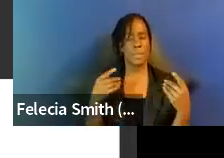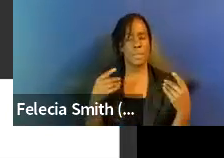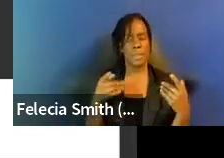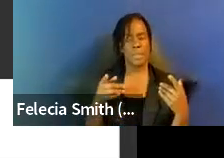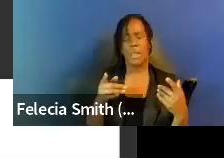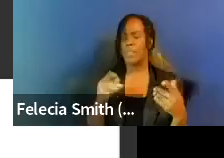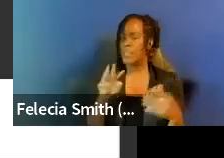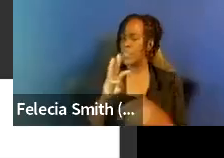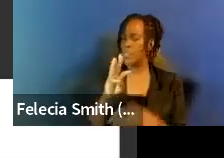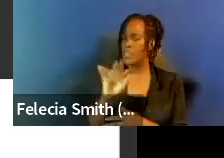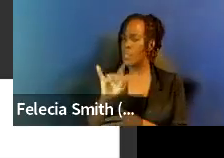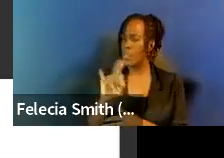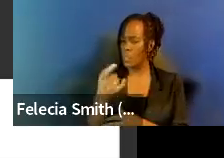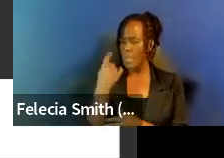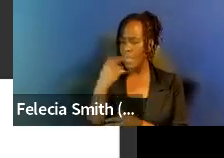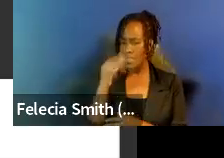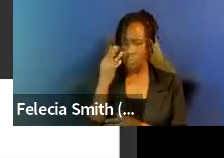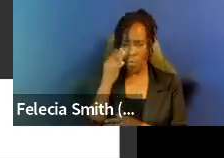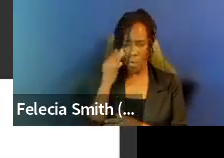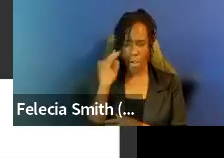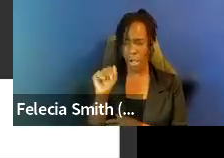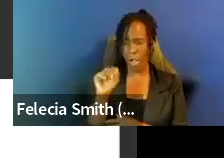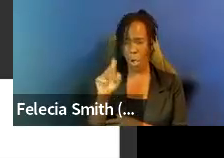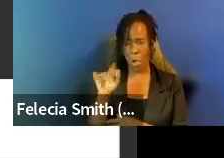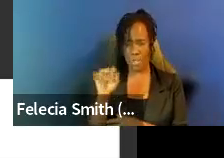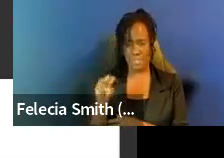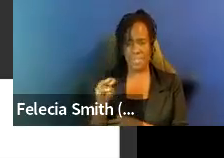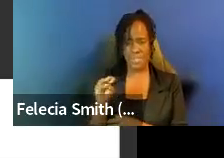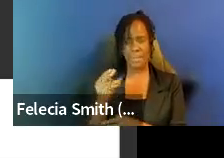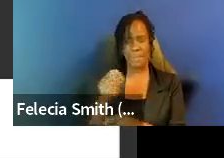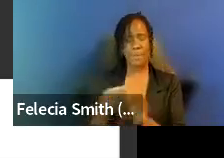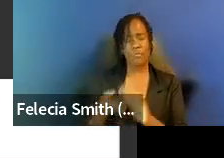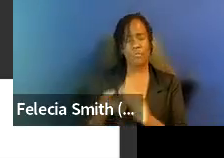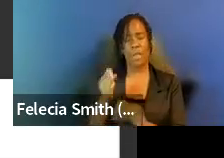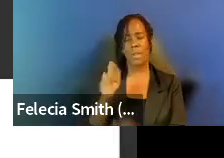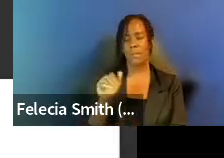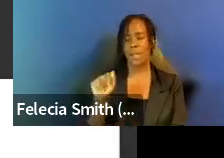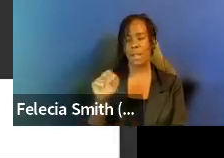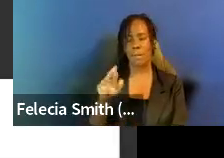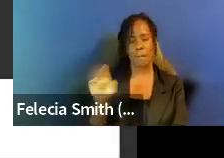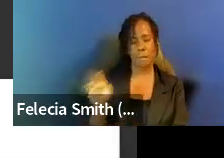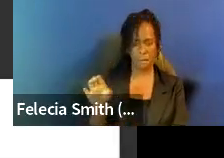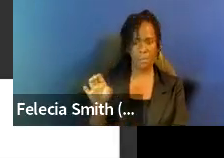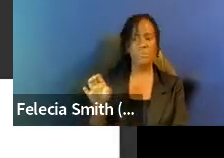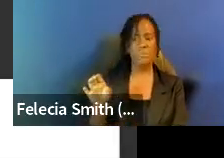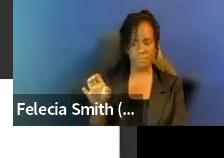point that follows, that is really related to this is then training both patients and